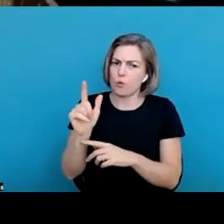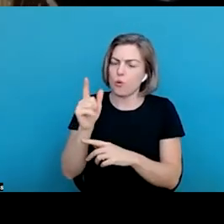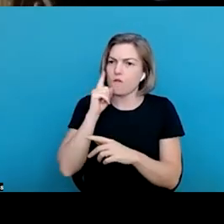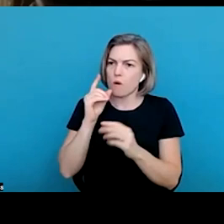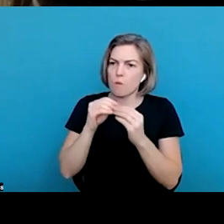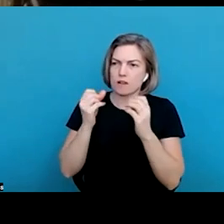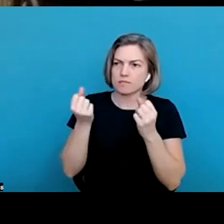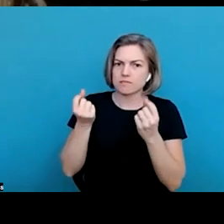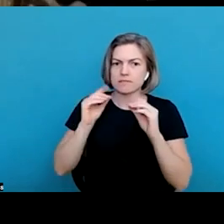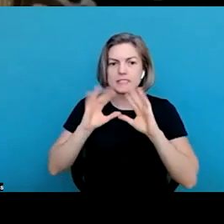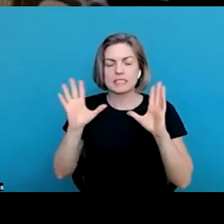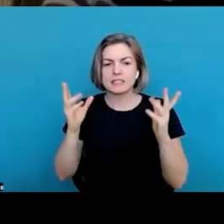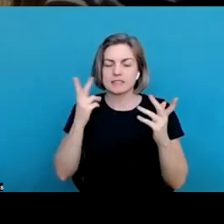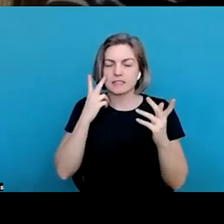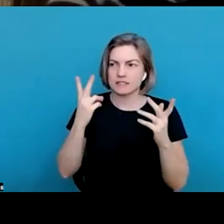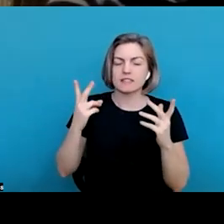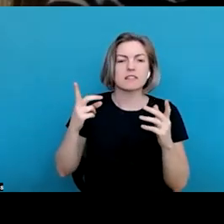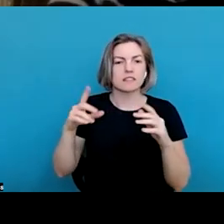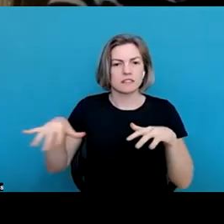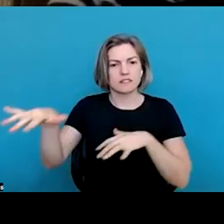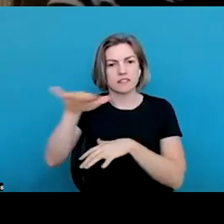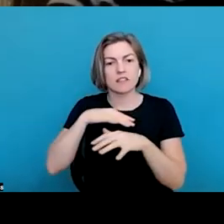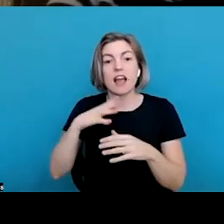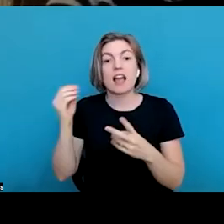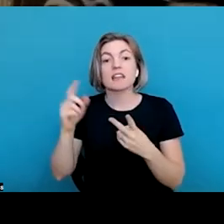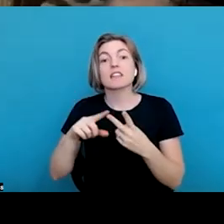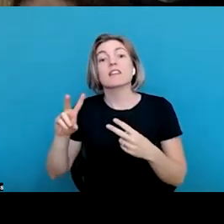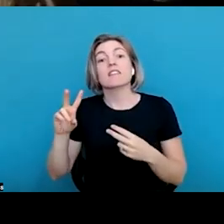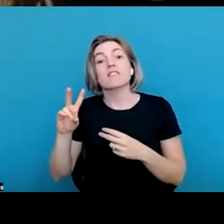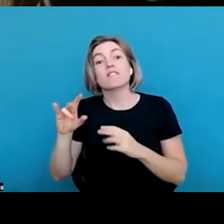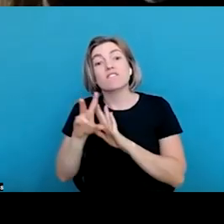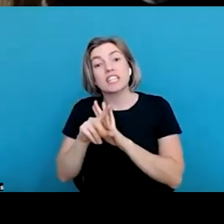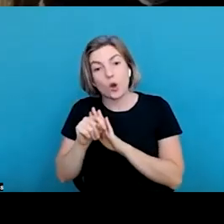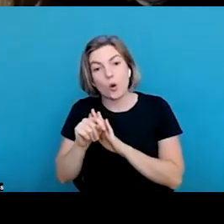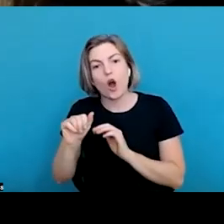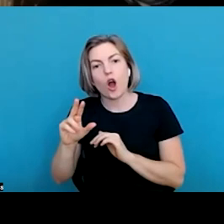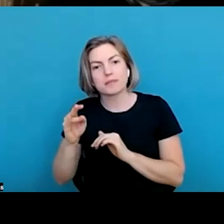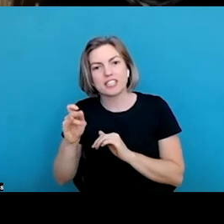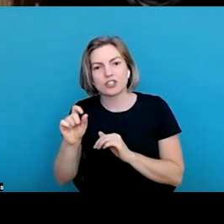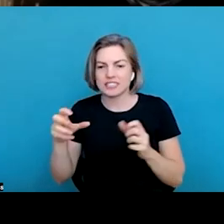further generate visual augmentations of course we can combine other kinds of multimodal feedback